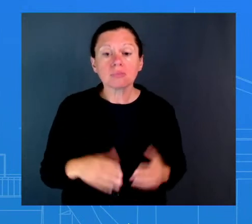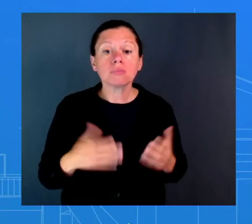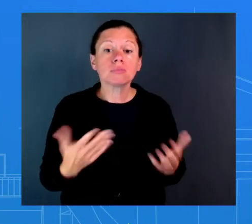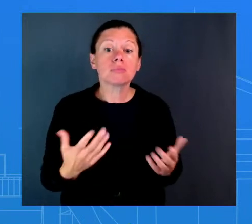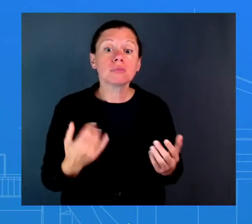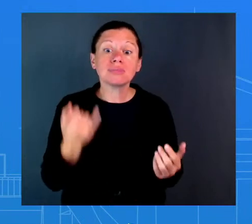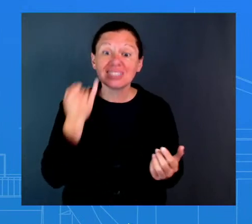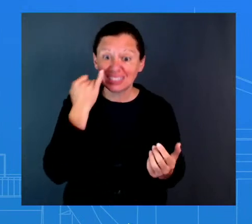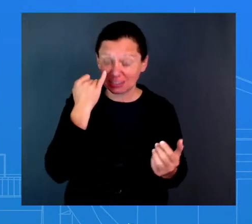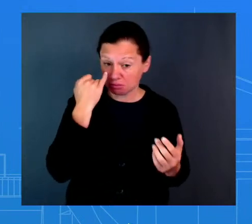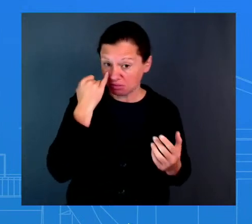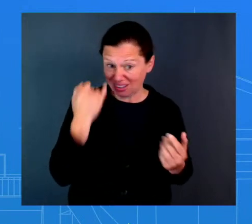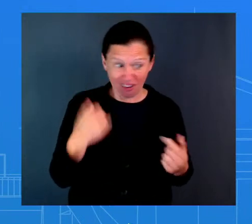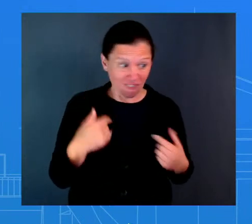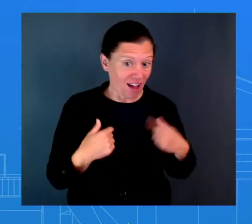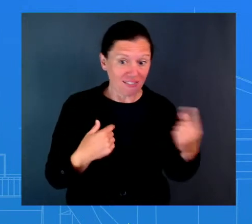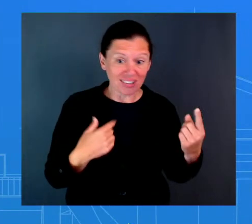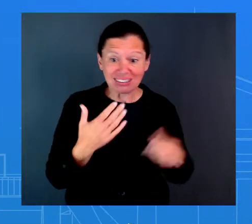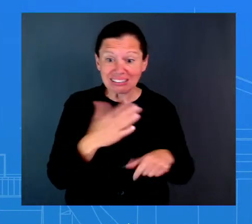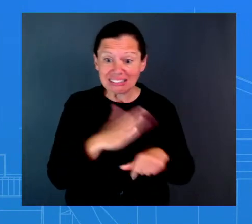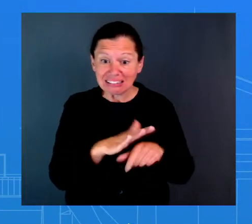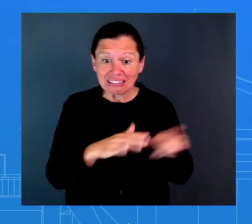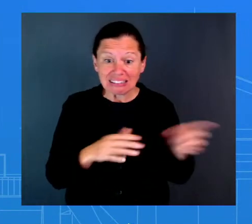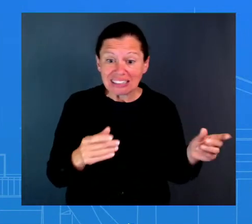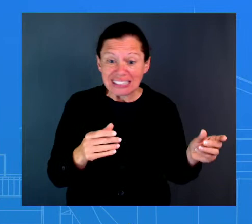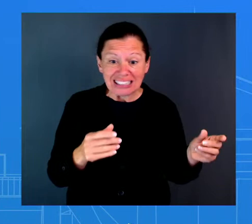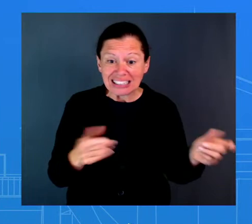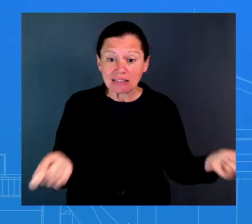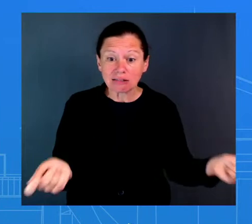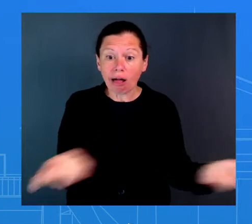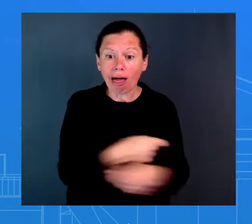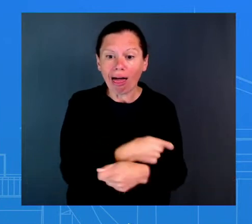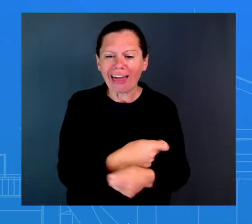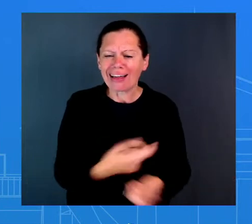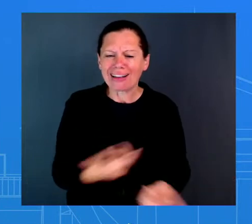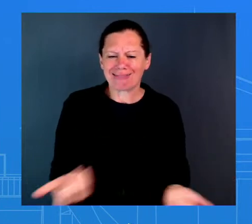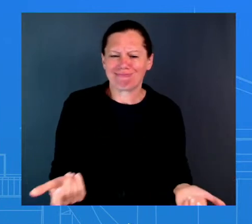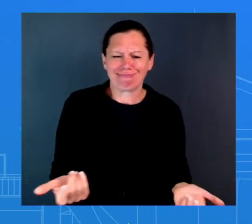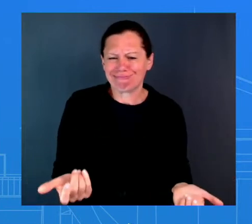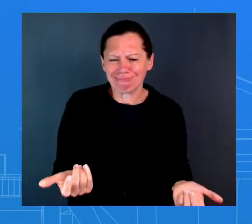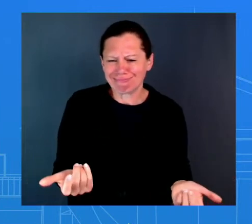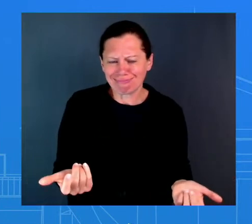is really a rate limiter on us being able to provide support for Ukraine. We think we can provide support for Ukraine